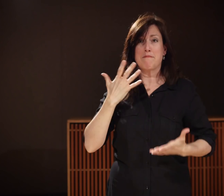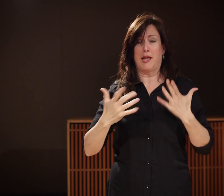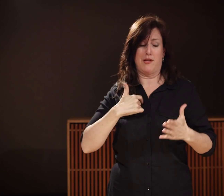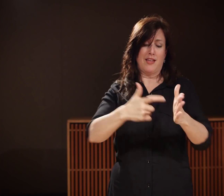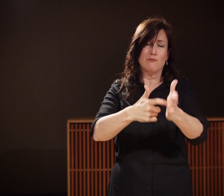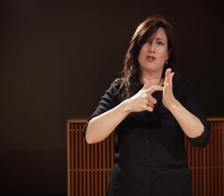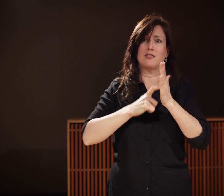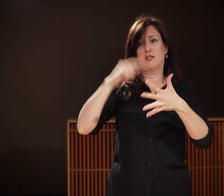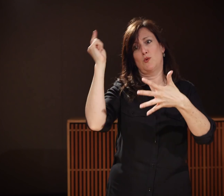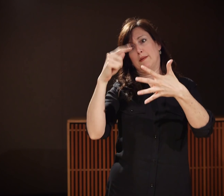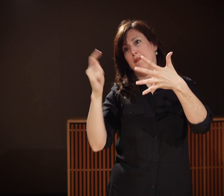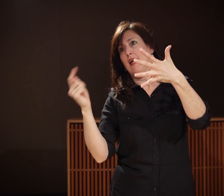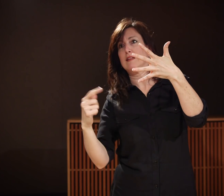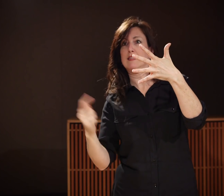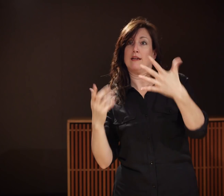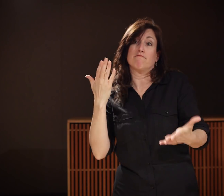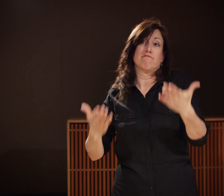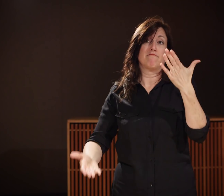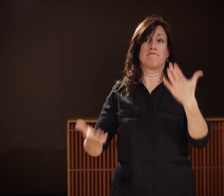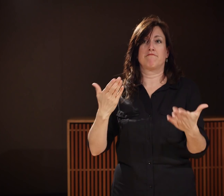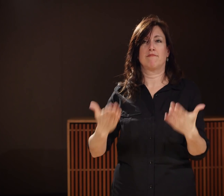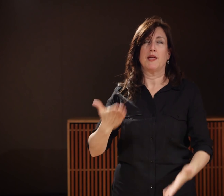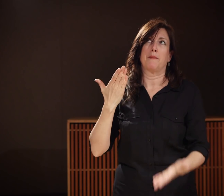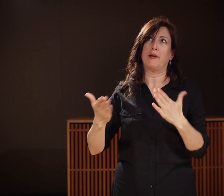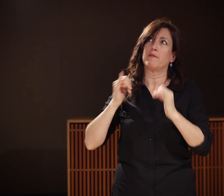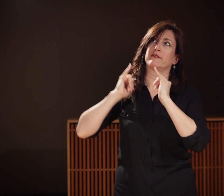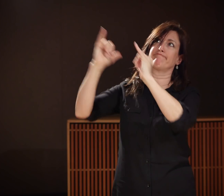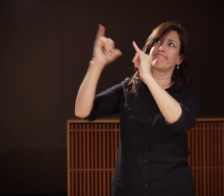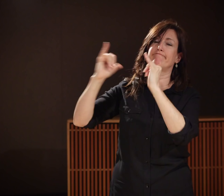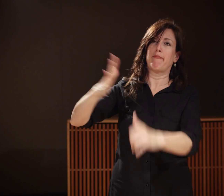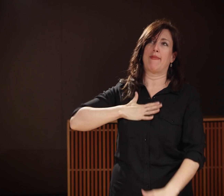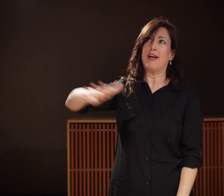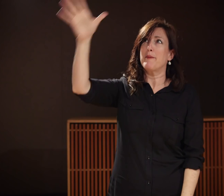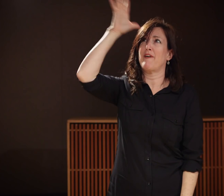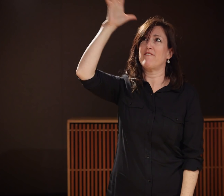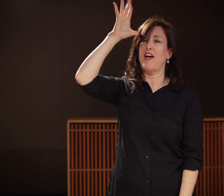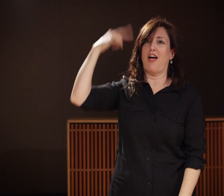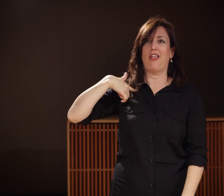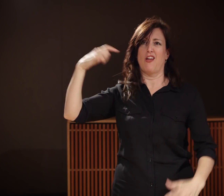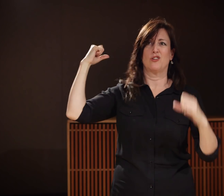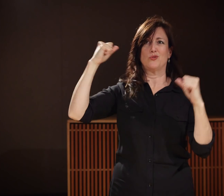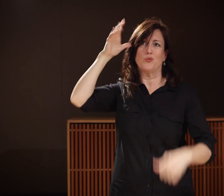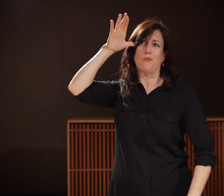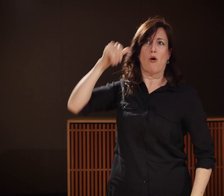Maybe I'm just too demanding Maybe I'm just like my father: too bold